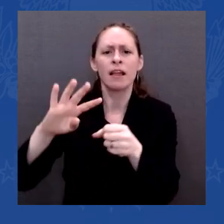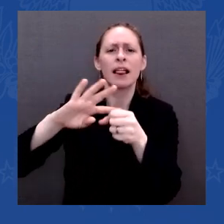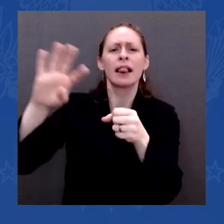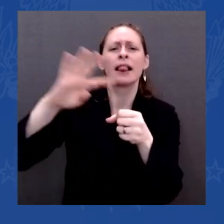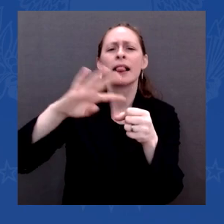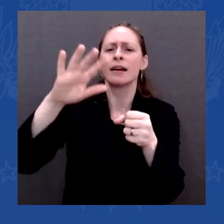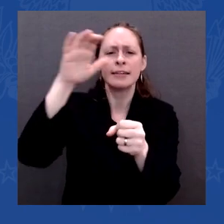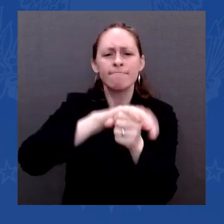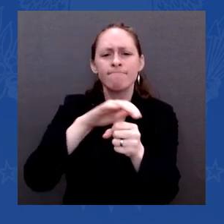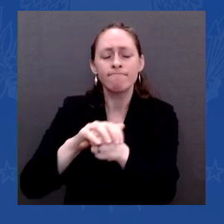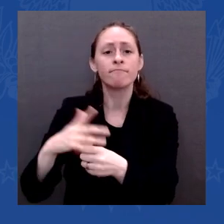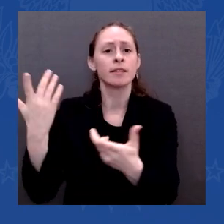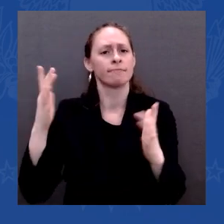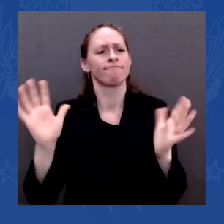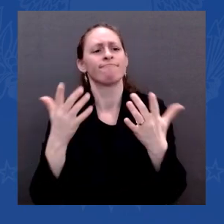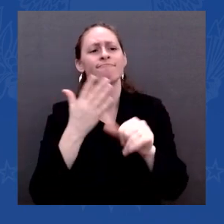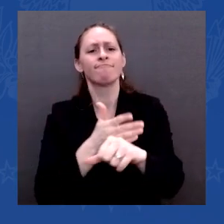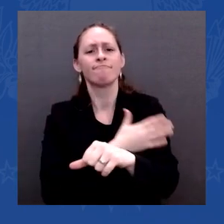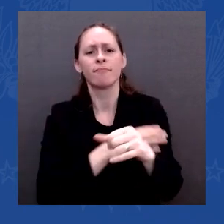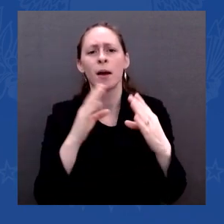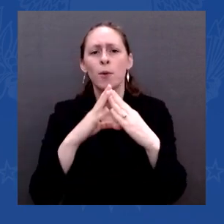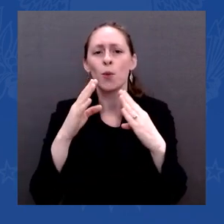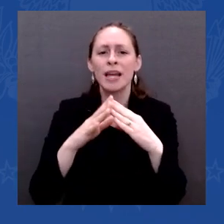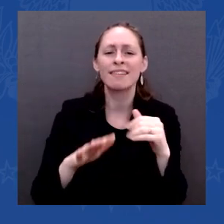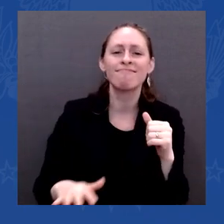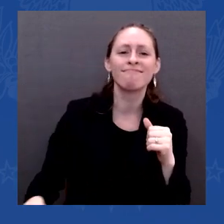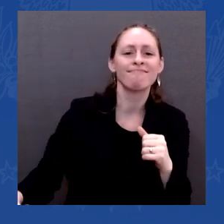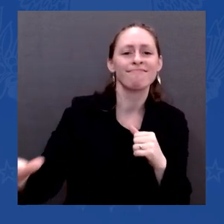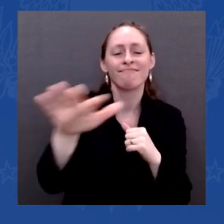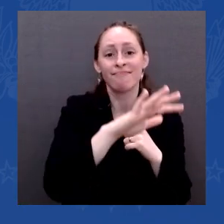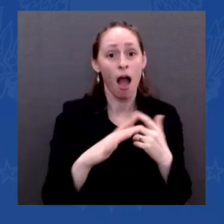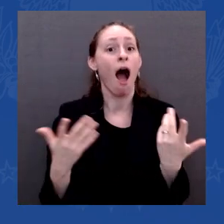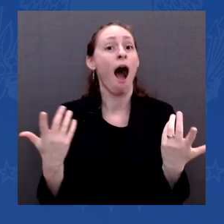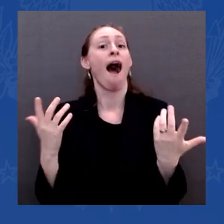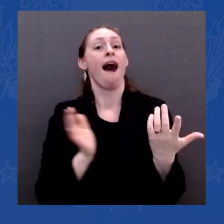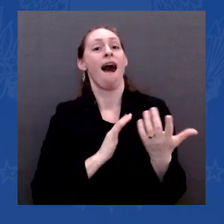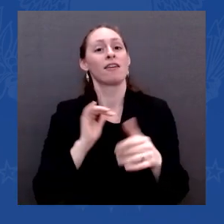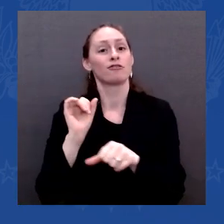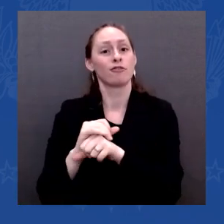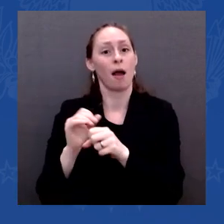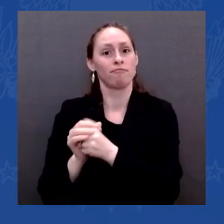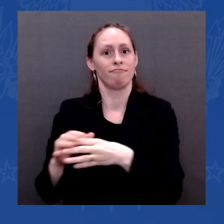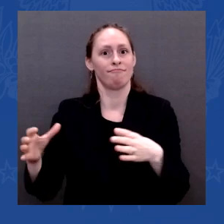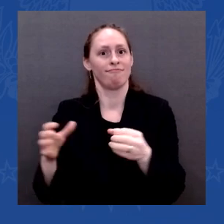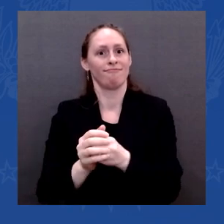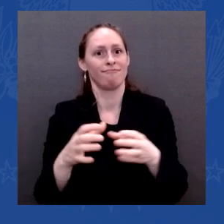The folks who dug those wells when we needed them, they got paid well. Well, they’re getting paid the same amount